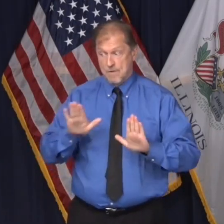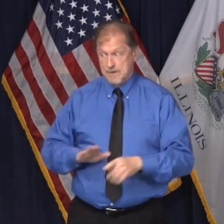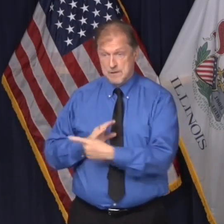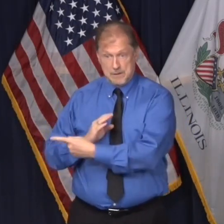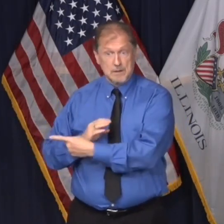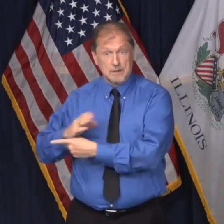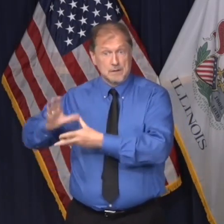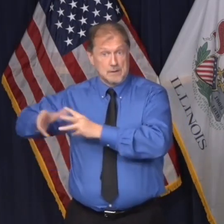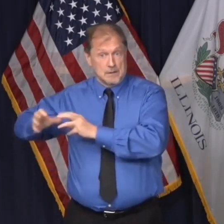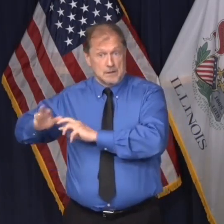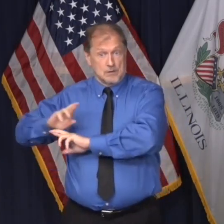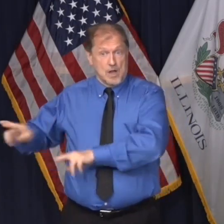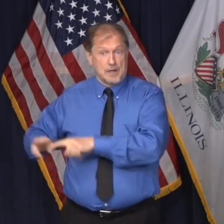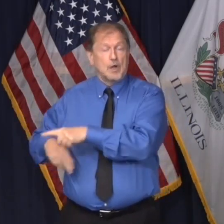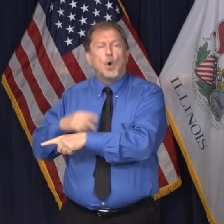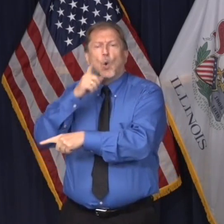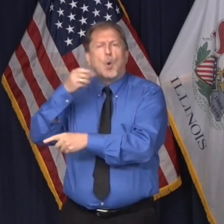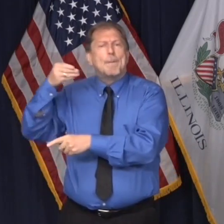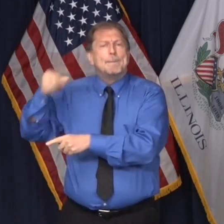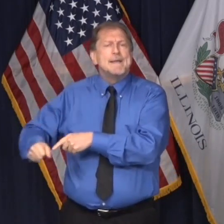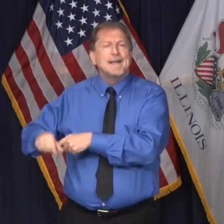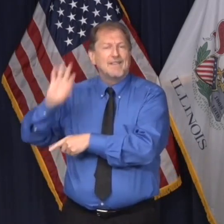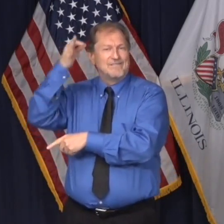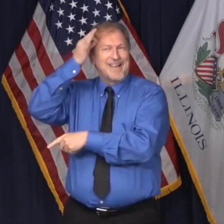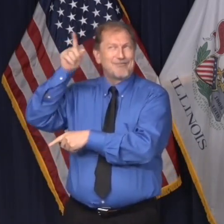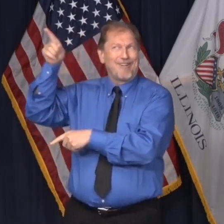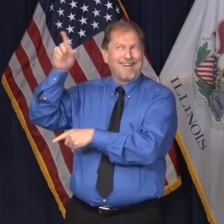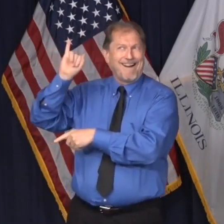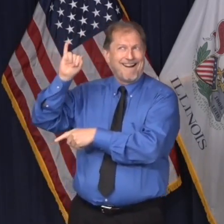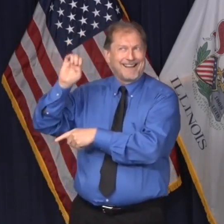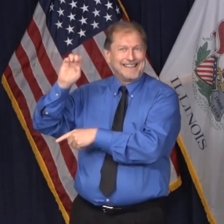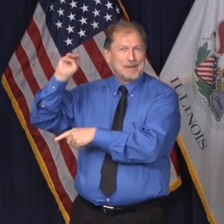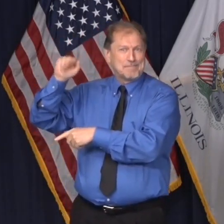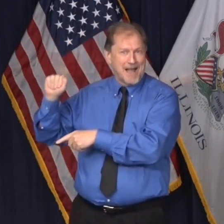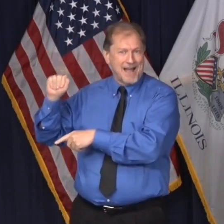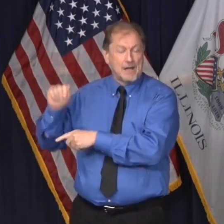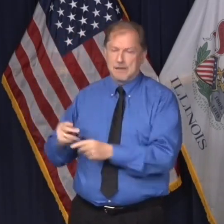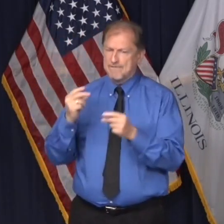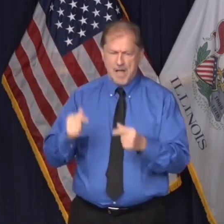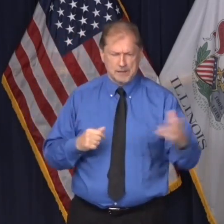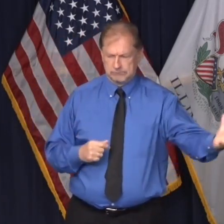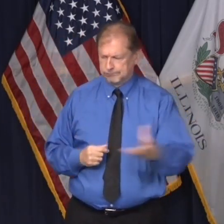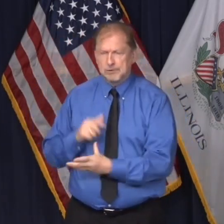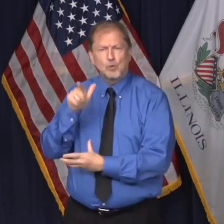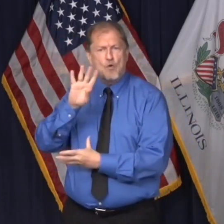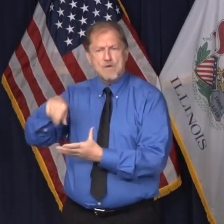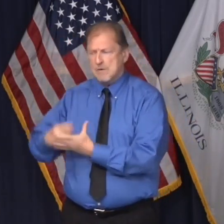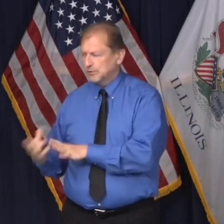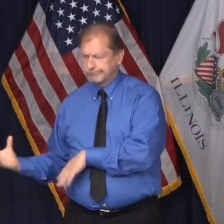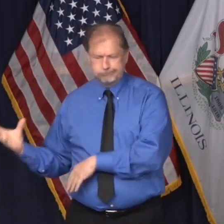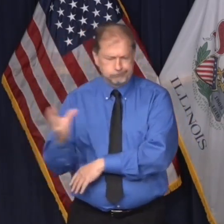THAT HAVE MASK TO SEND THEM FOR DECONTAMINATION TO OUR WAUKEGAN FACILITY. I HIGHLY ENCOURAGE PEOPLE TO TAKE ADVANTAGE OF THIS EQUIPMENT THAT'S BEING PROVIDED THROUGH